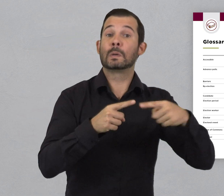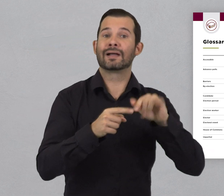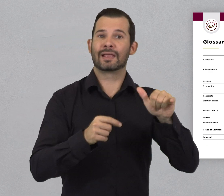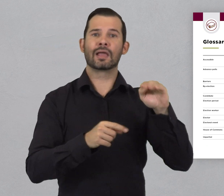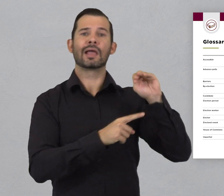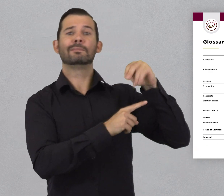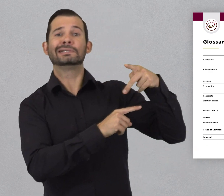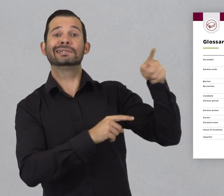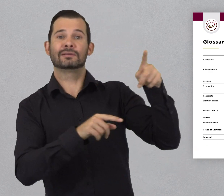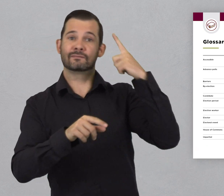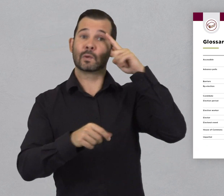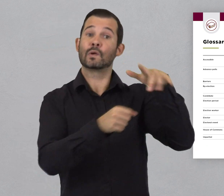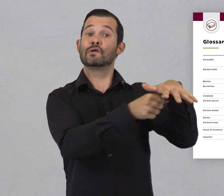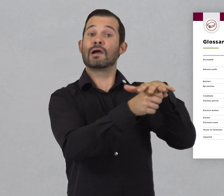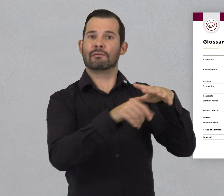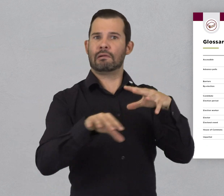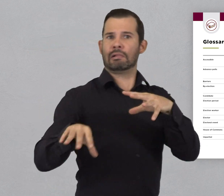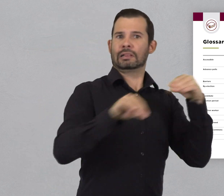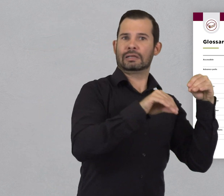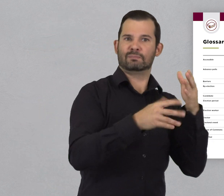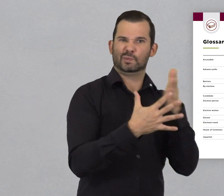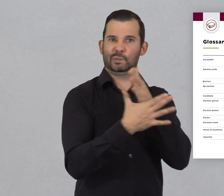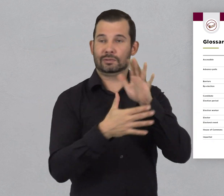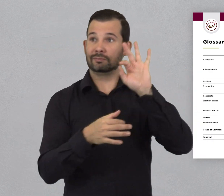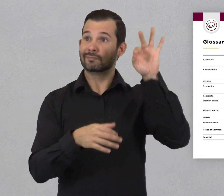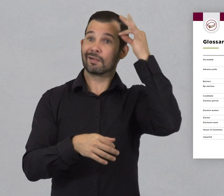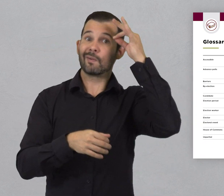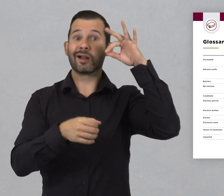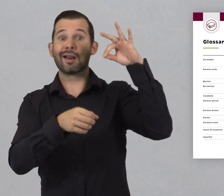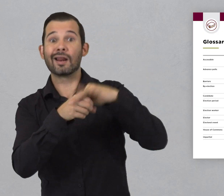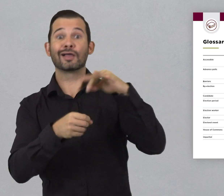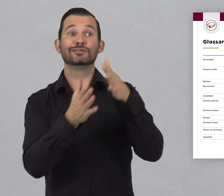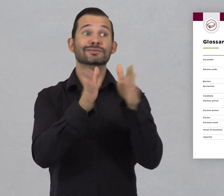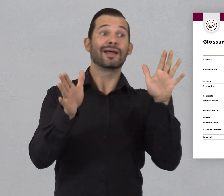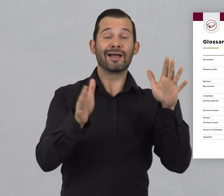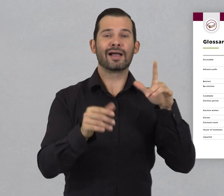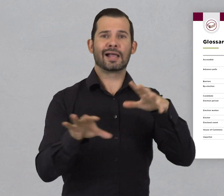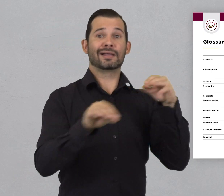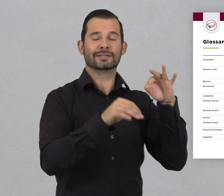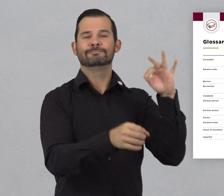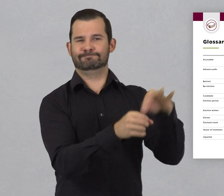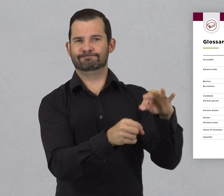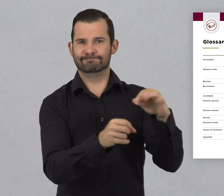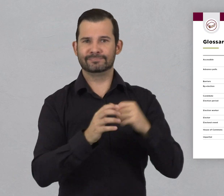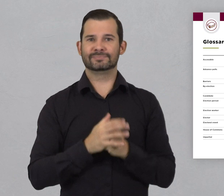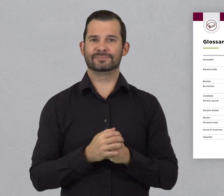the member of Parliament for a riding leaves the job between federal general elections.